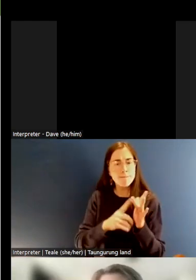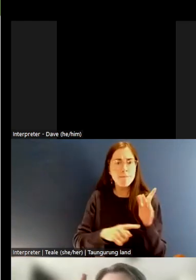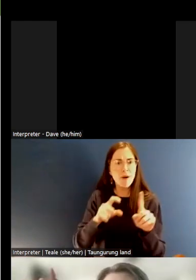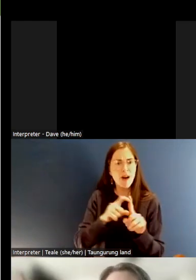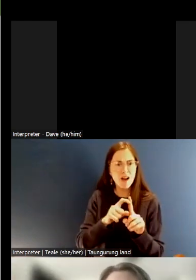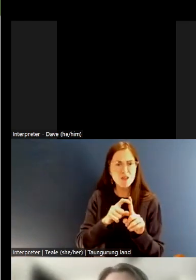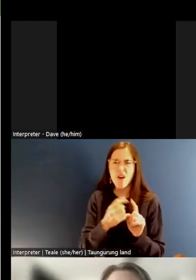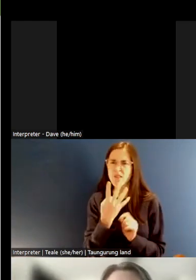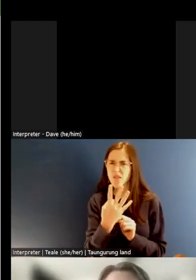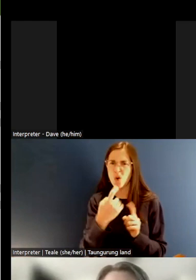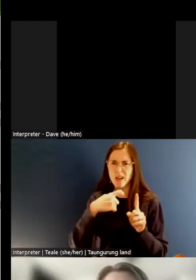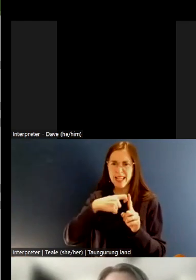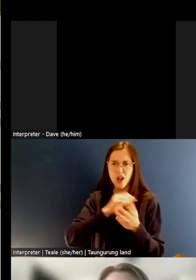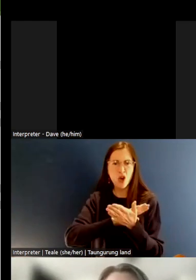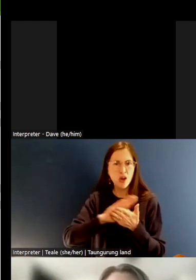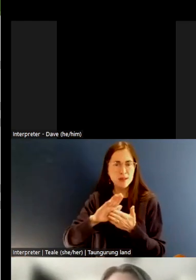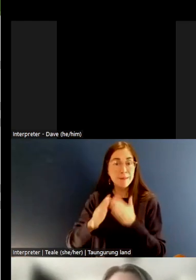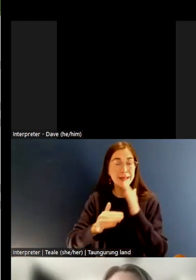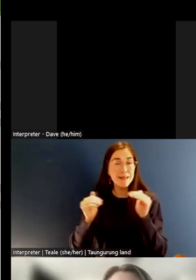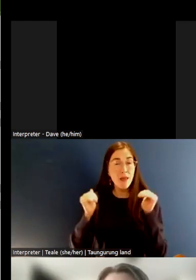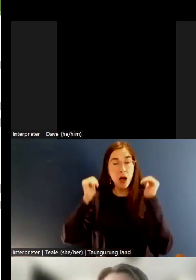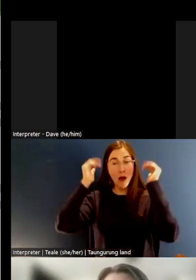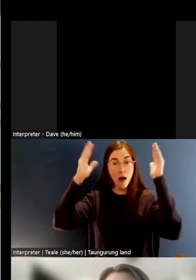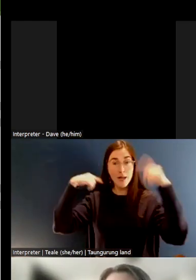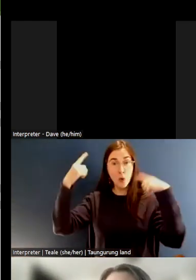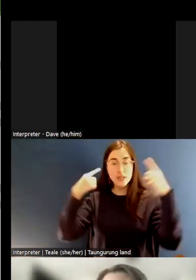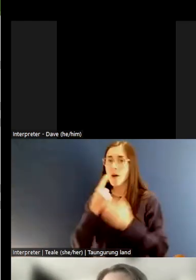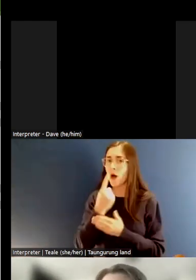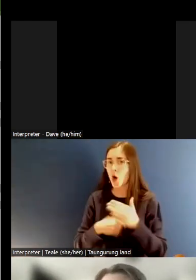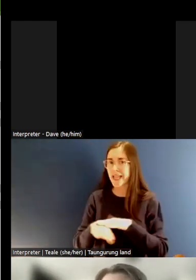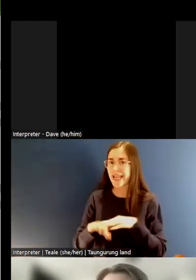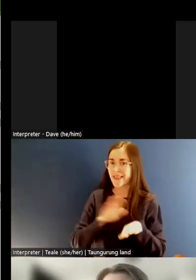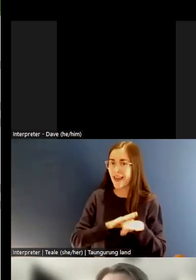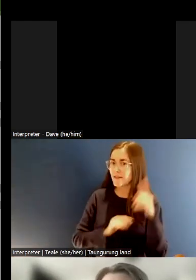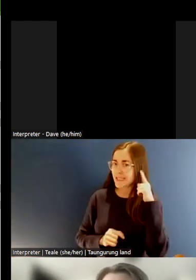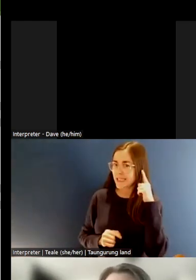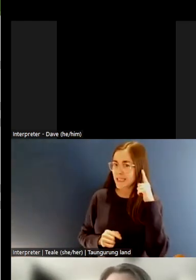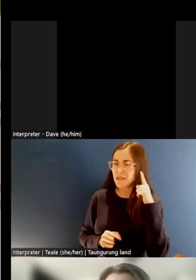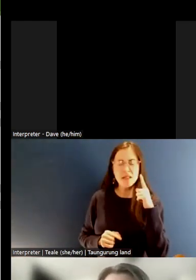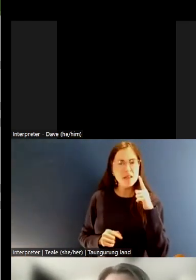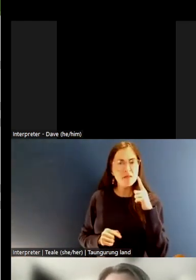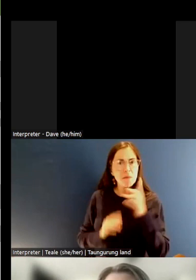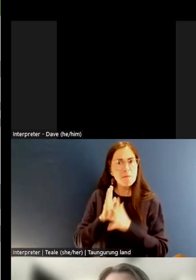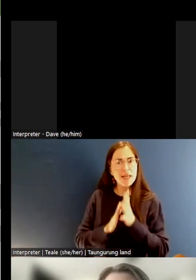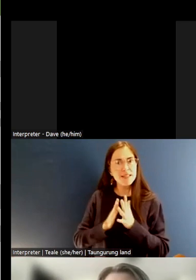so that's a high frequency and the left ear only. So she would've been coded as normal in our study.